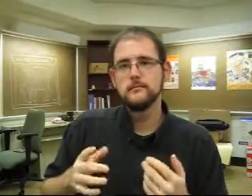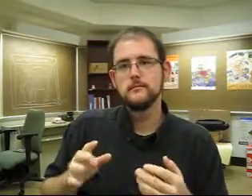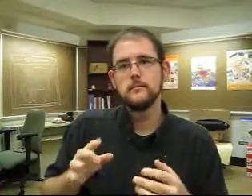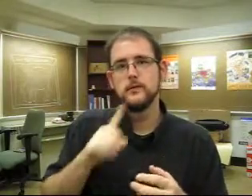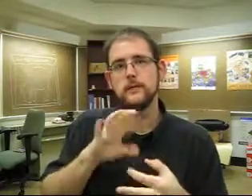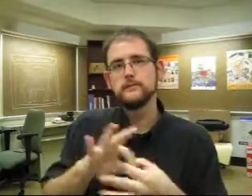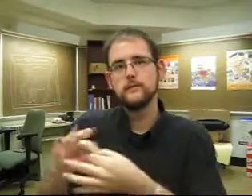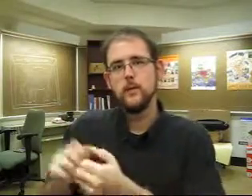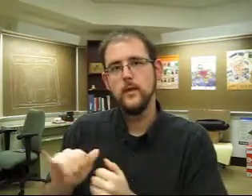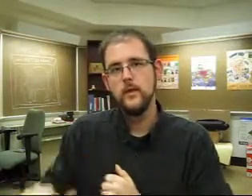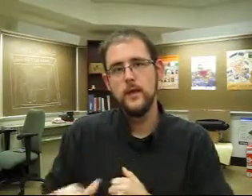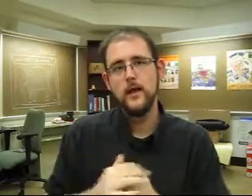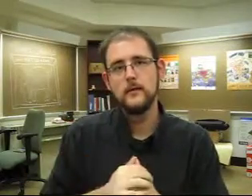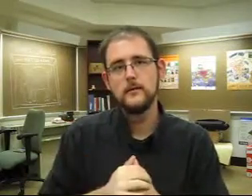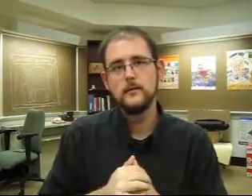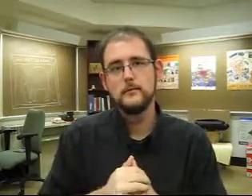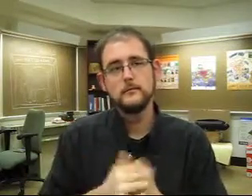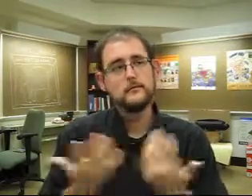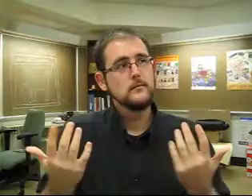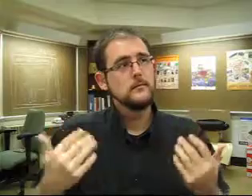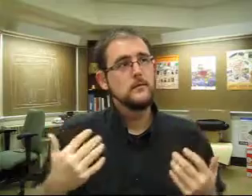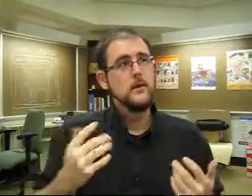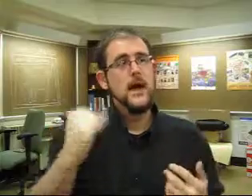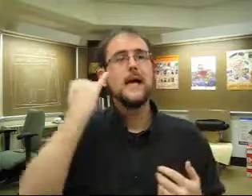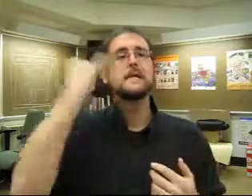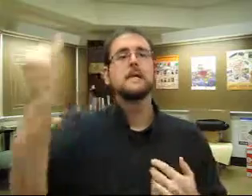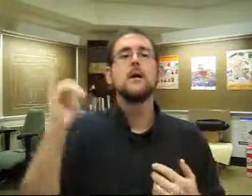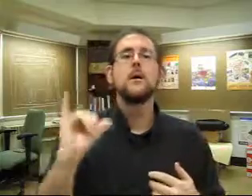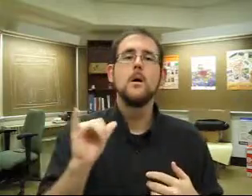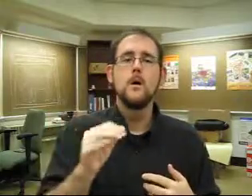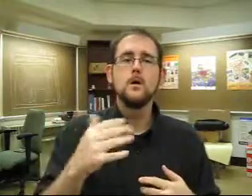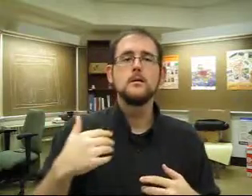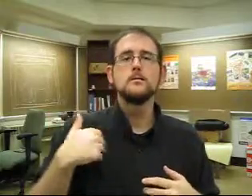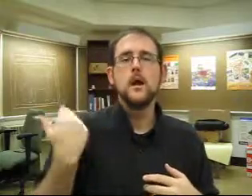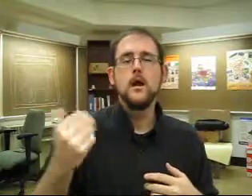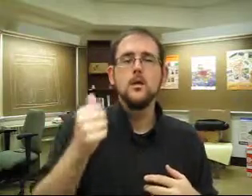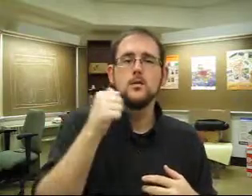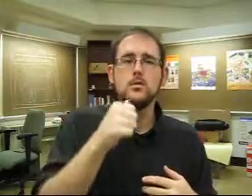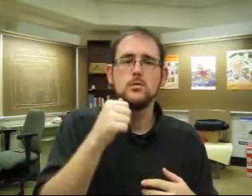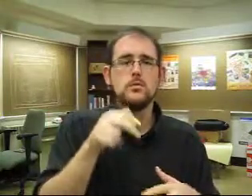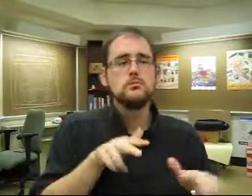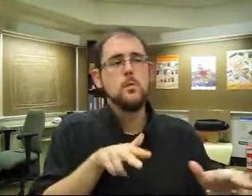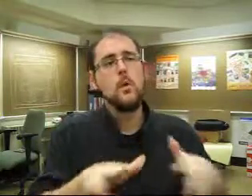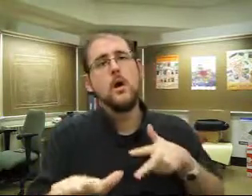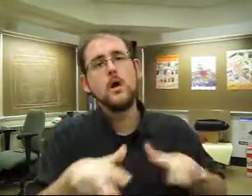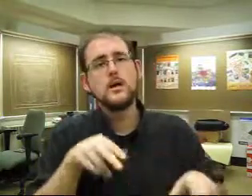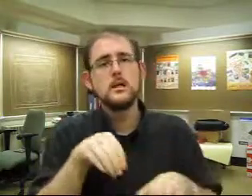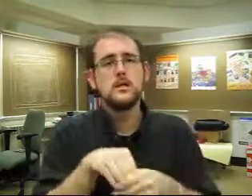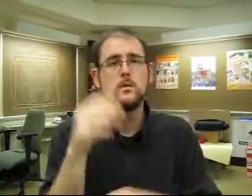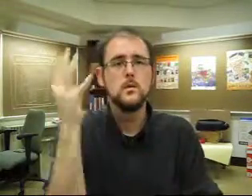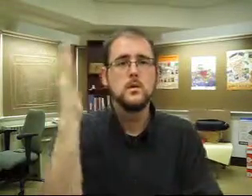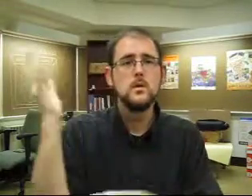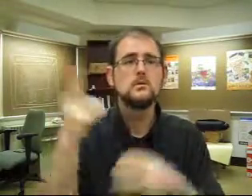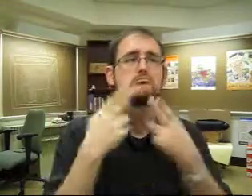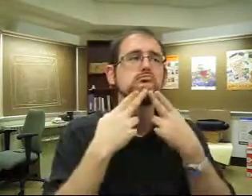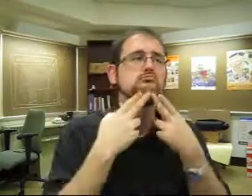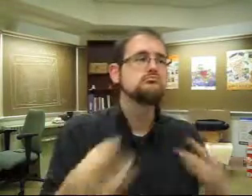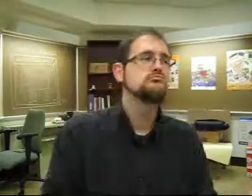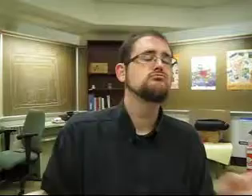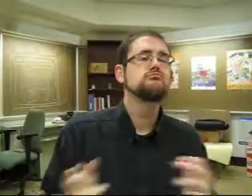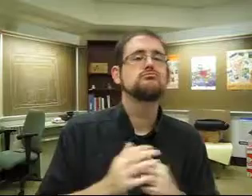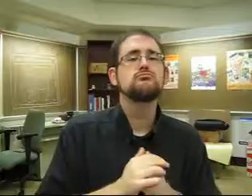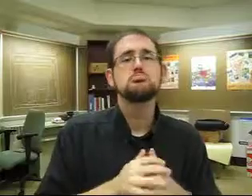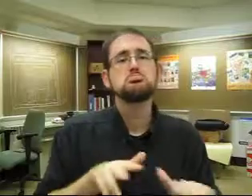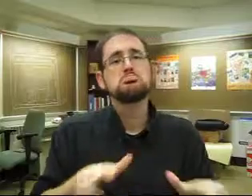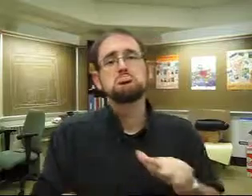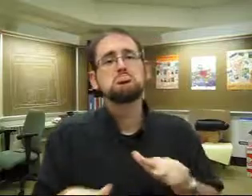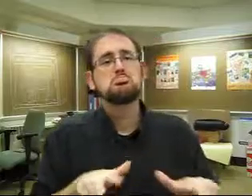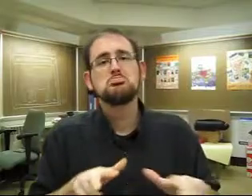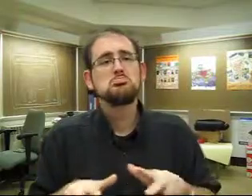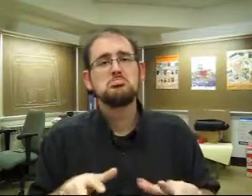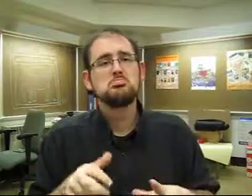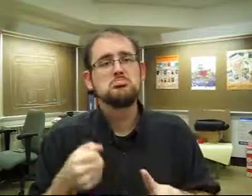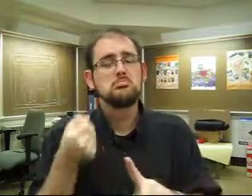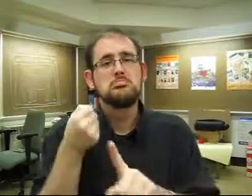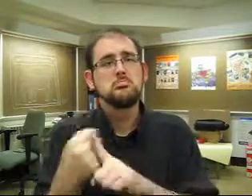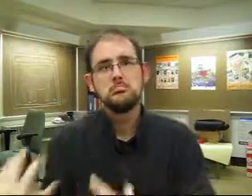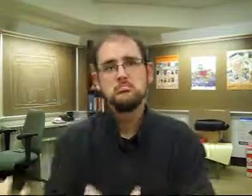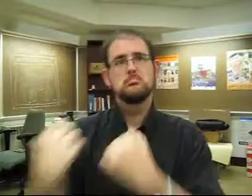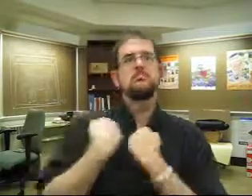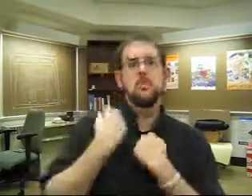character; it's the idea of an innocent girl walking in the woods, suddenly attacked by